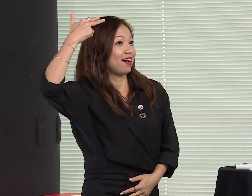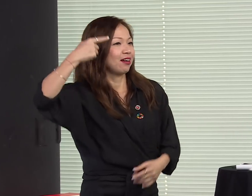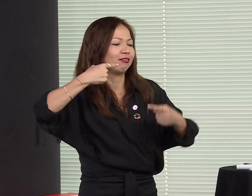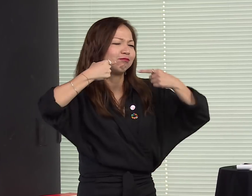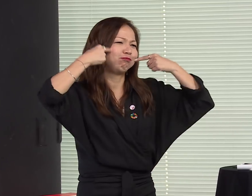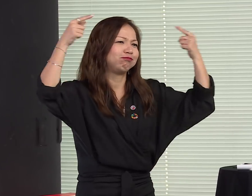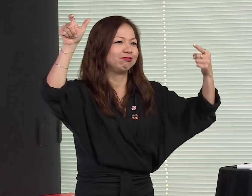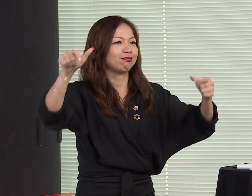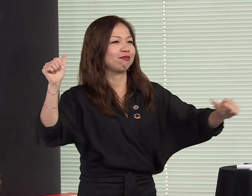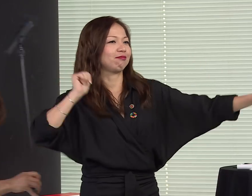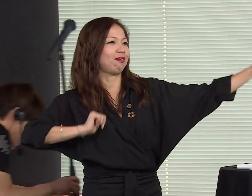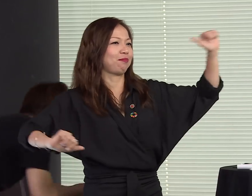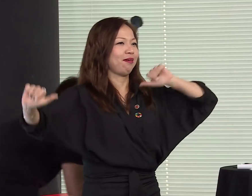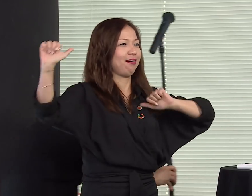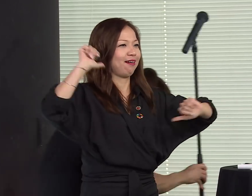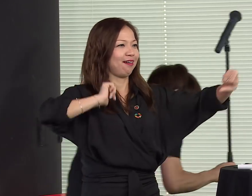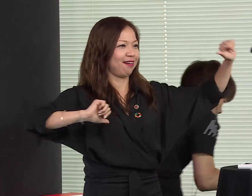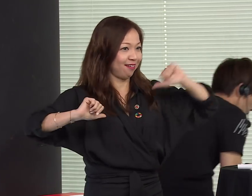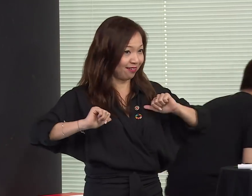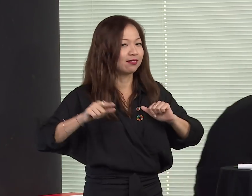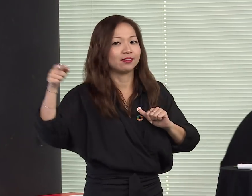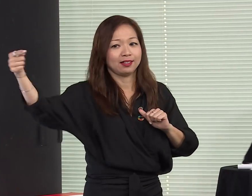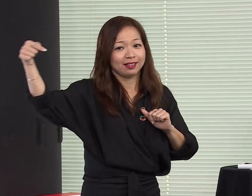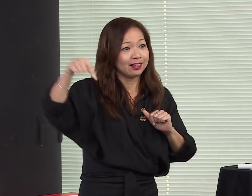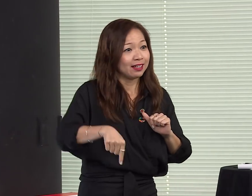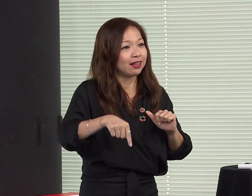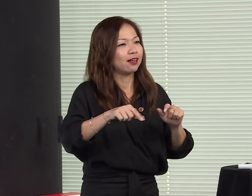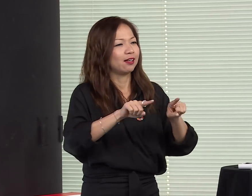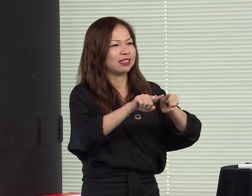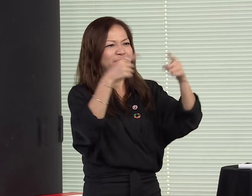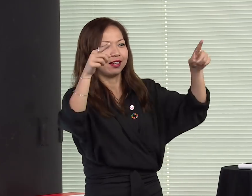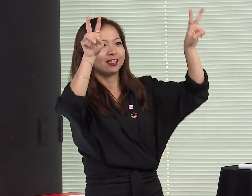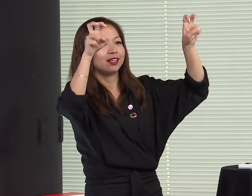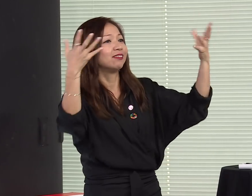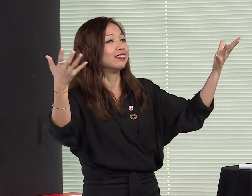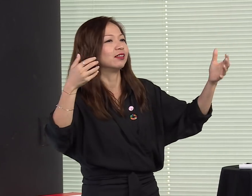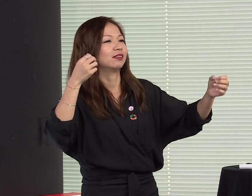John Maher, Mr. Shinji Hirai and Mr. Ishino. And I also thank you to our moderator.